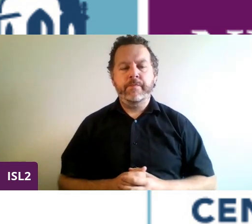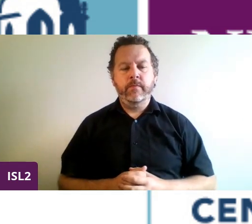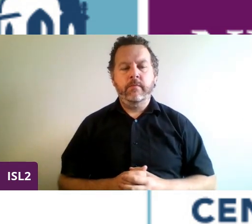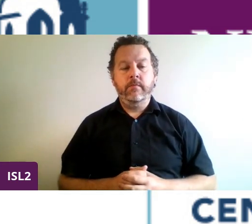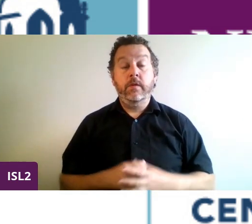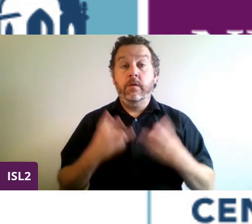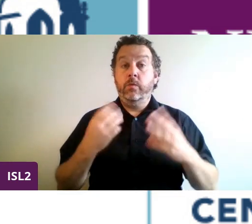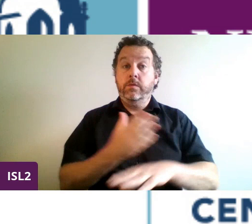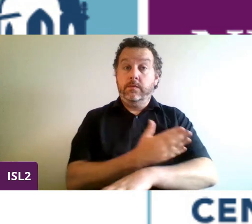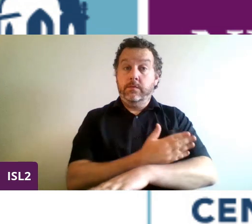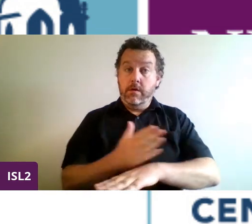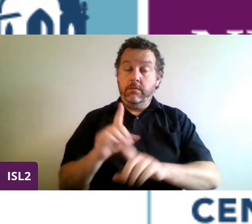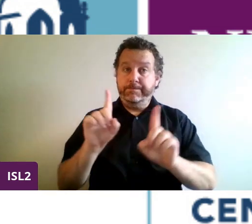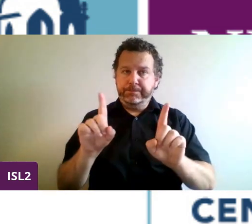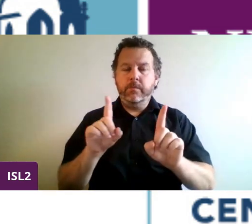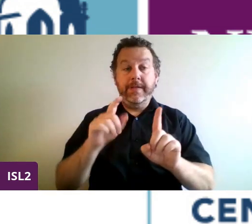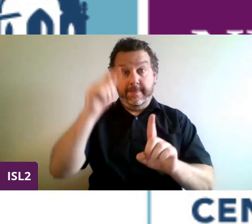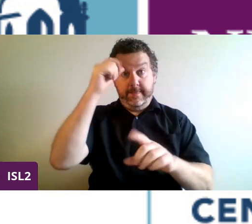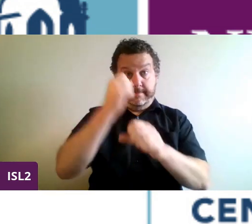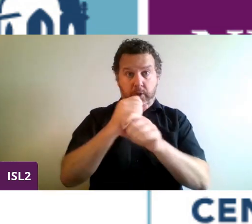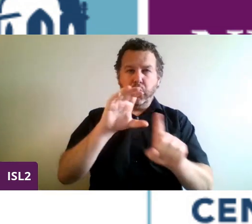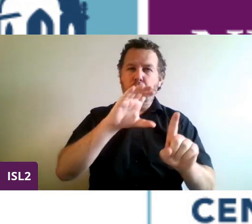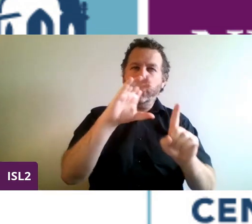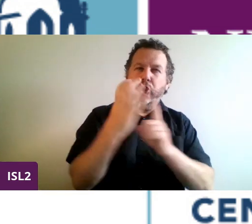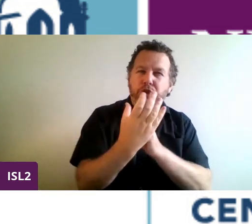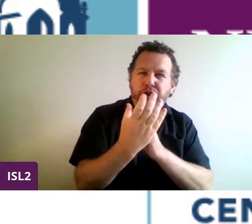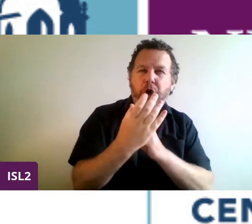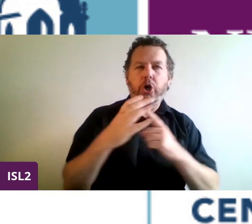when we think about culture, leisure, sports, particularly in developing countries